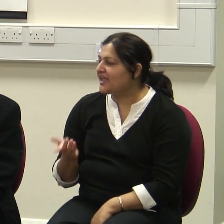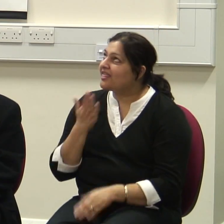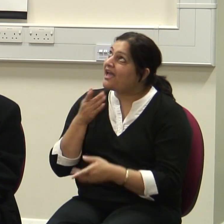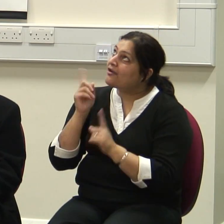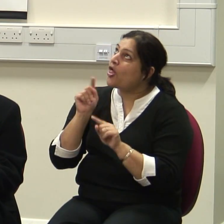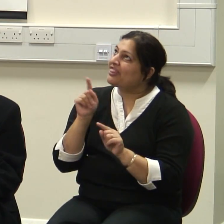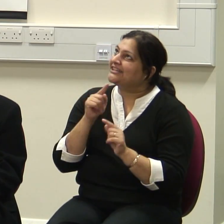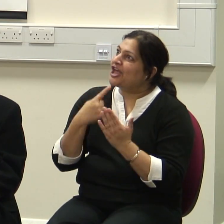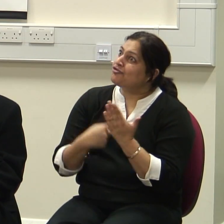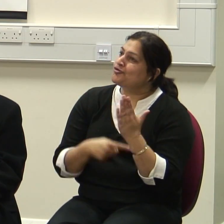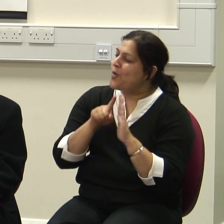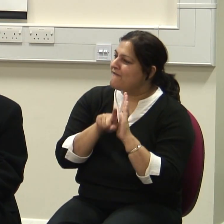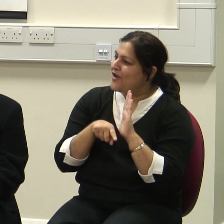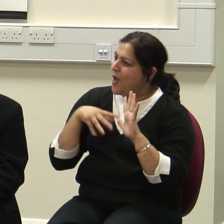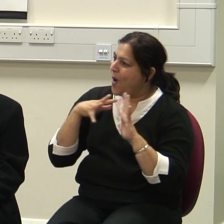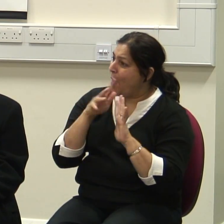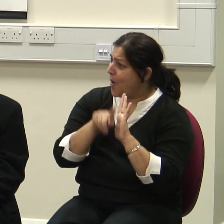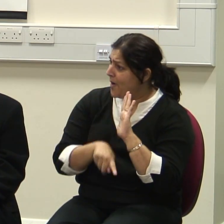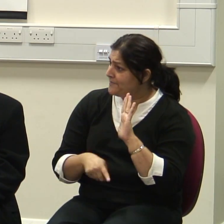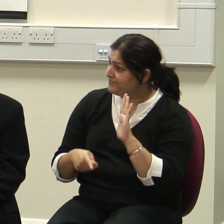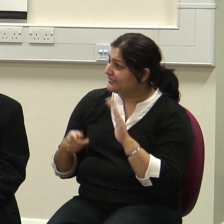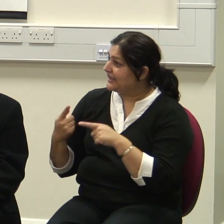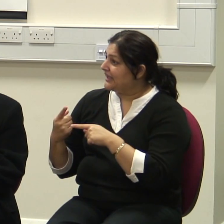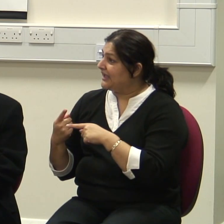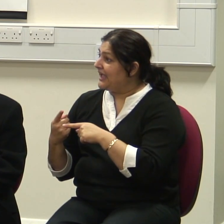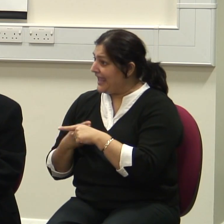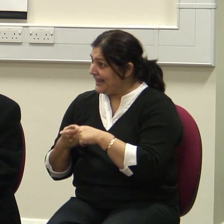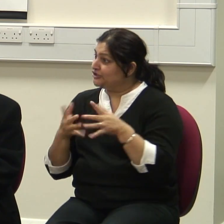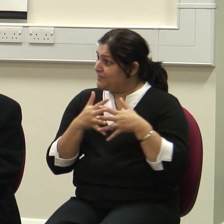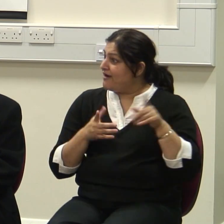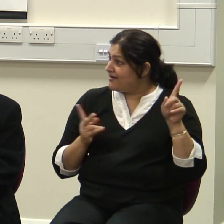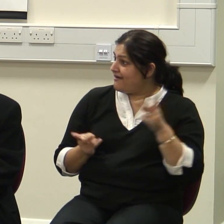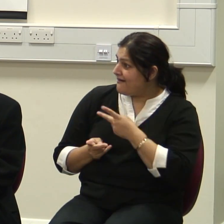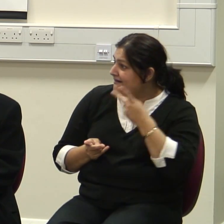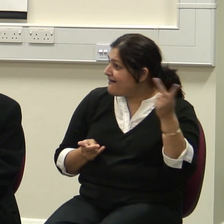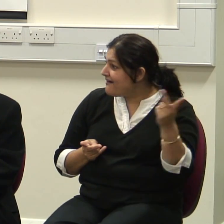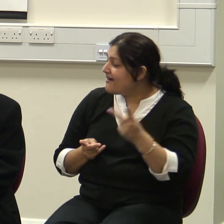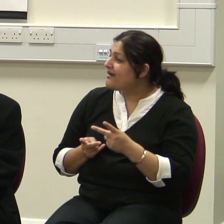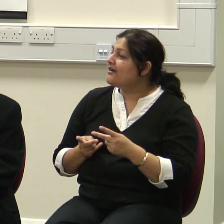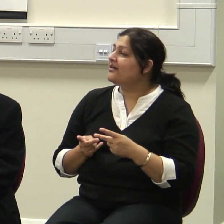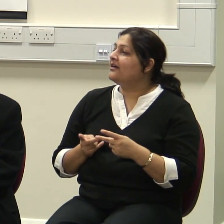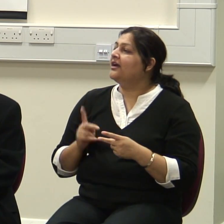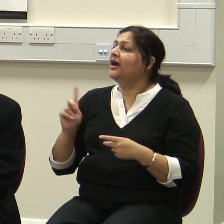law, a great English inheritance, in America you cannot go to a prison and say ‘please